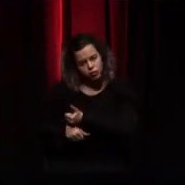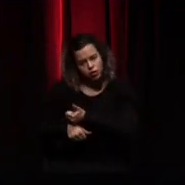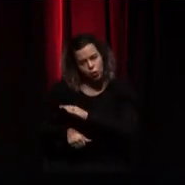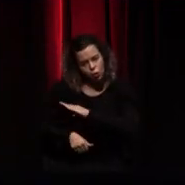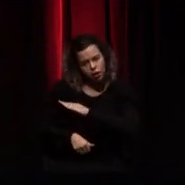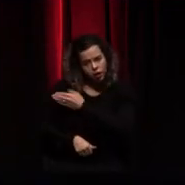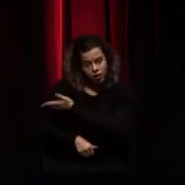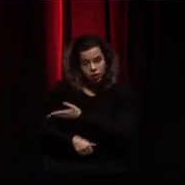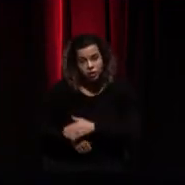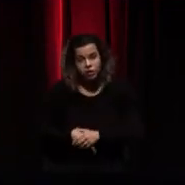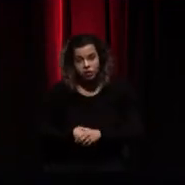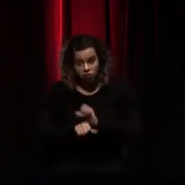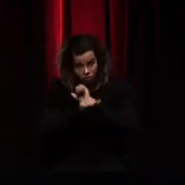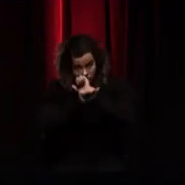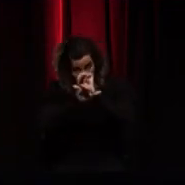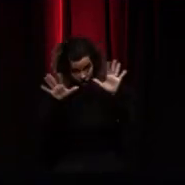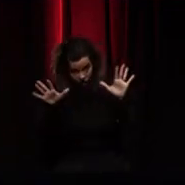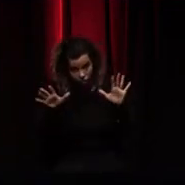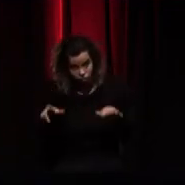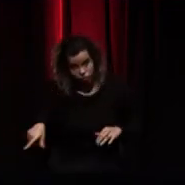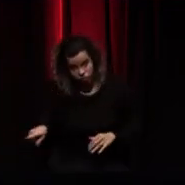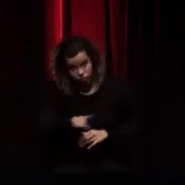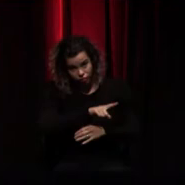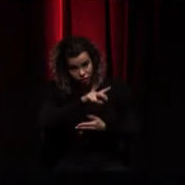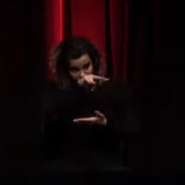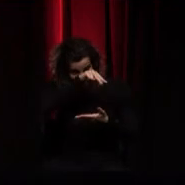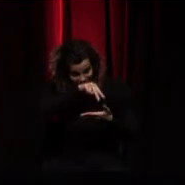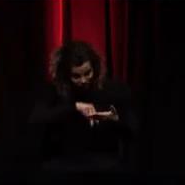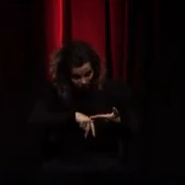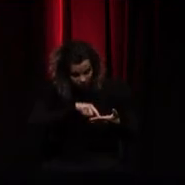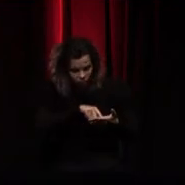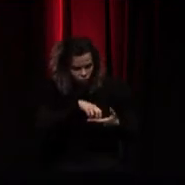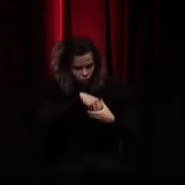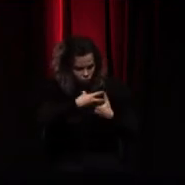If it’s clear for the reader that the content is sponsored